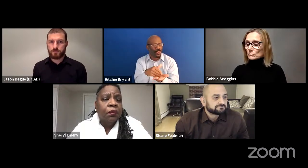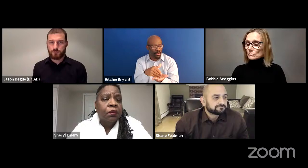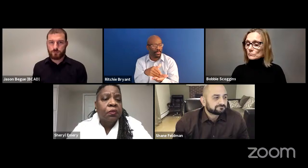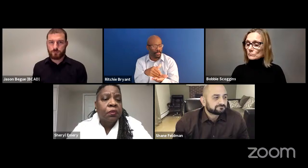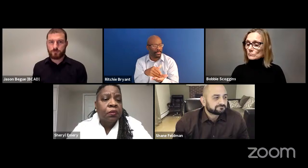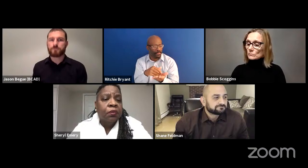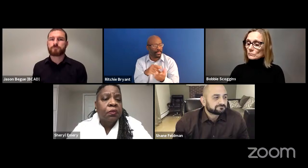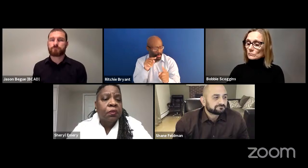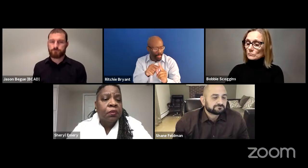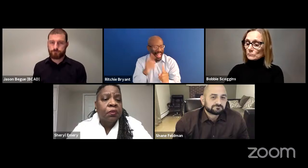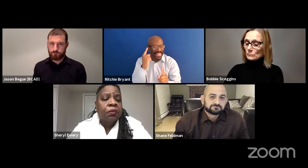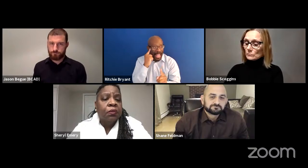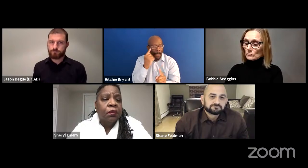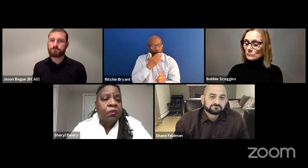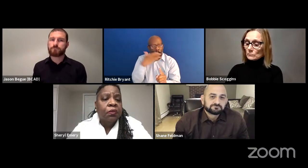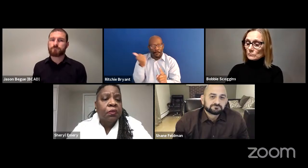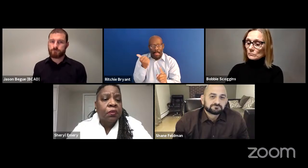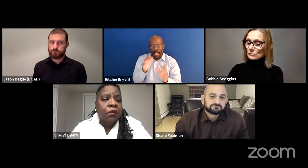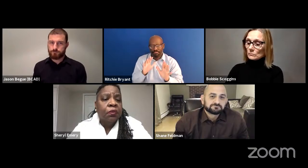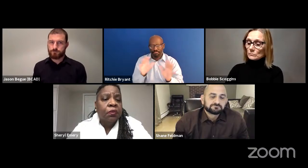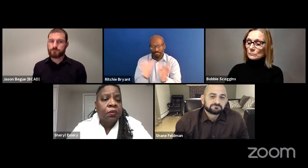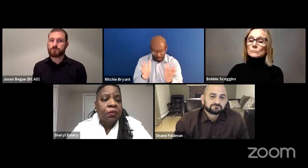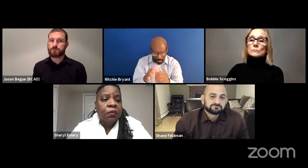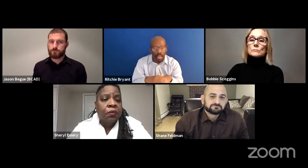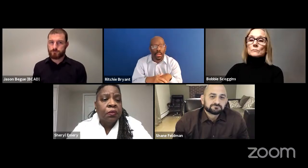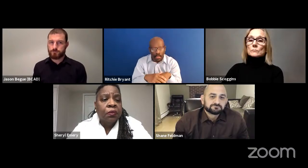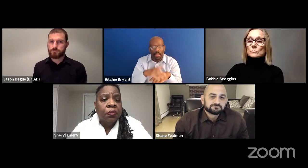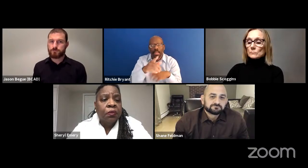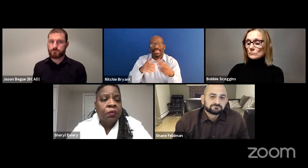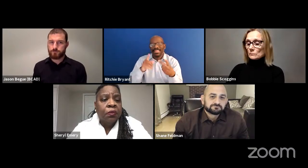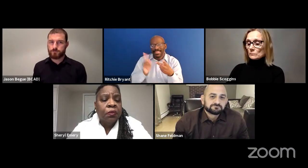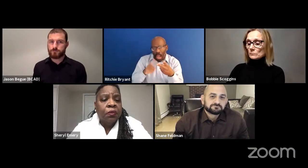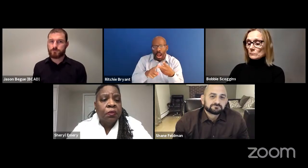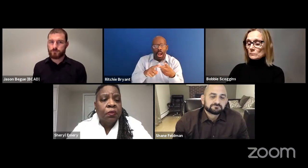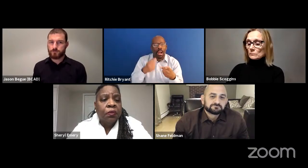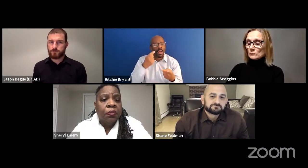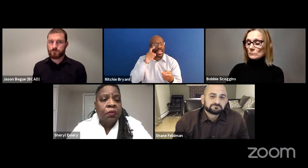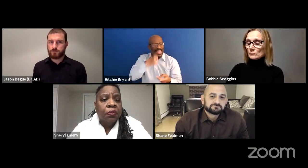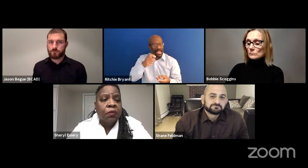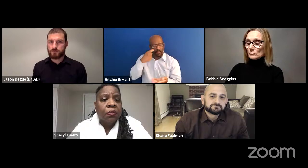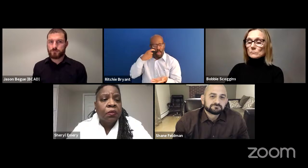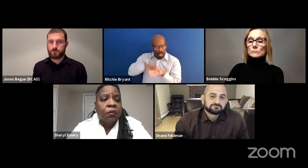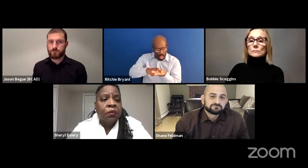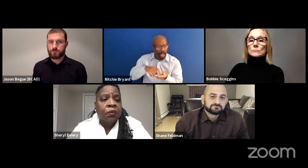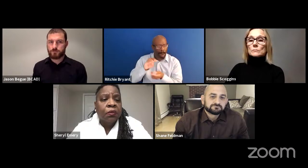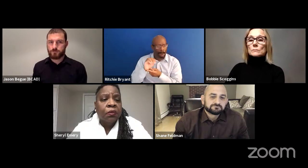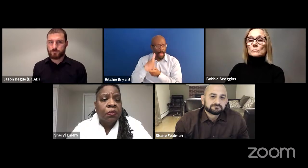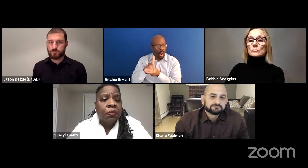you may miss another area that you overlooked. So again, I think doing your due diligence